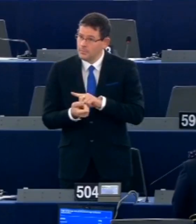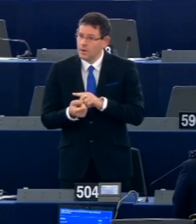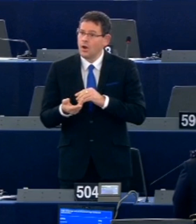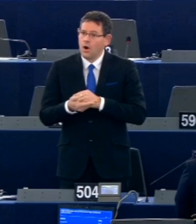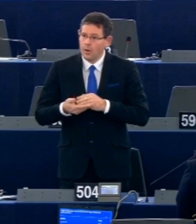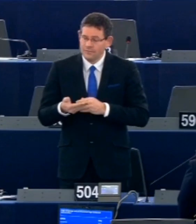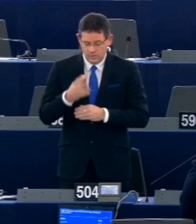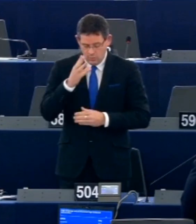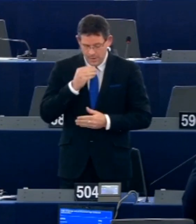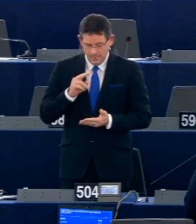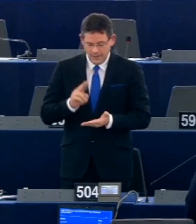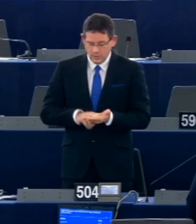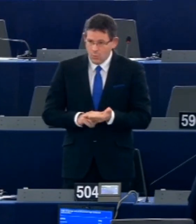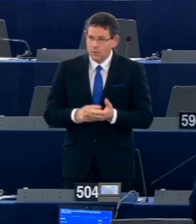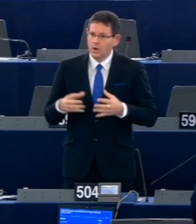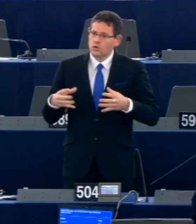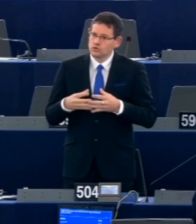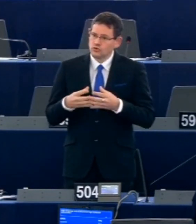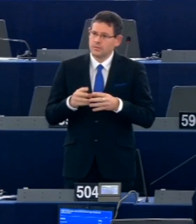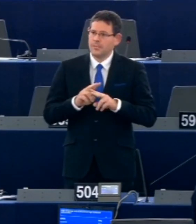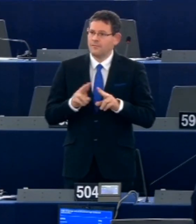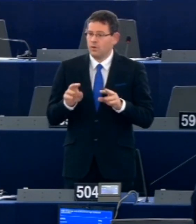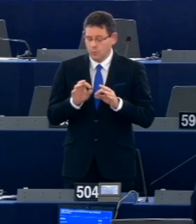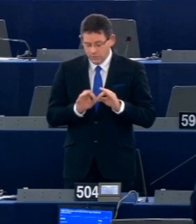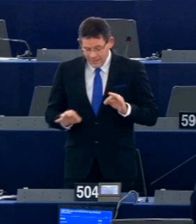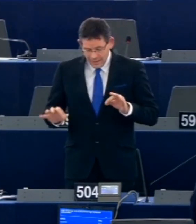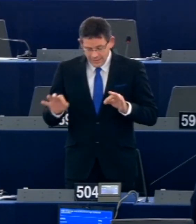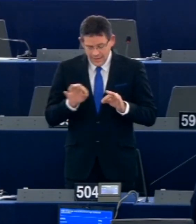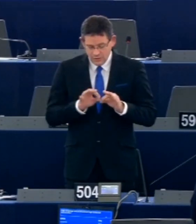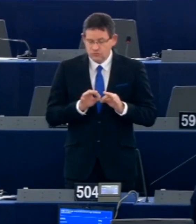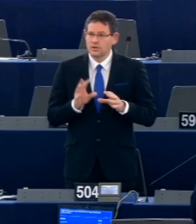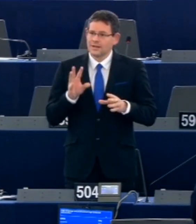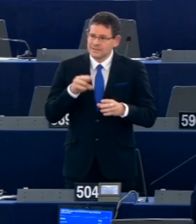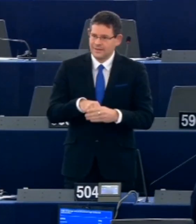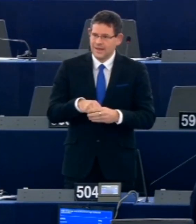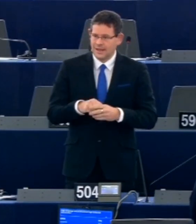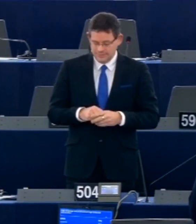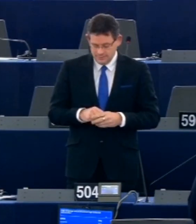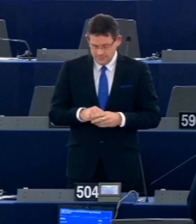Sign language interpretation is not a help but it's a basic right